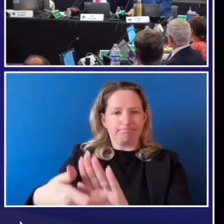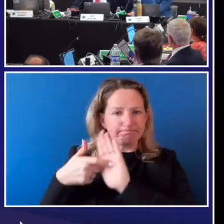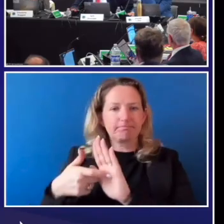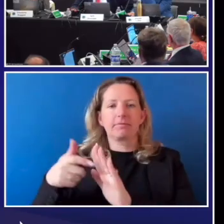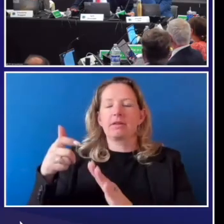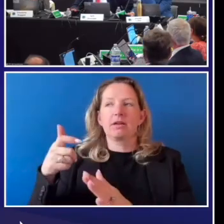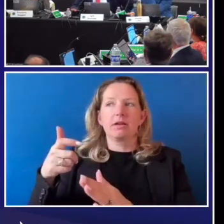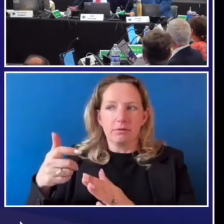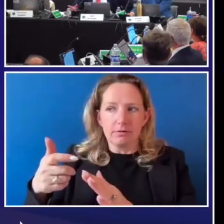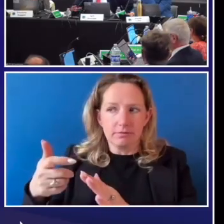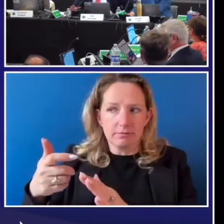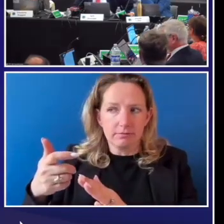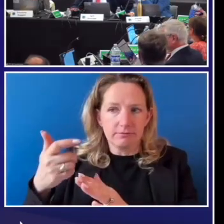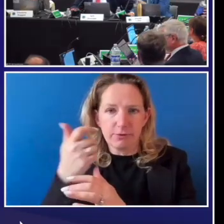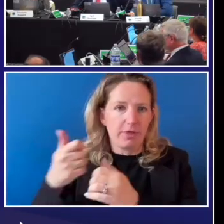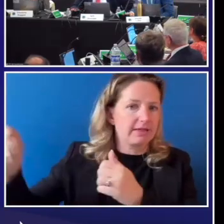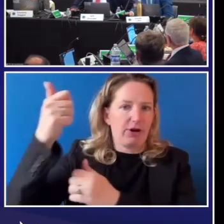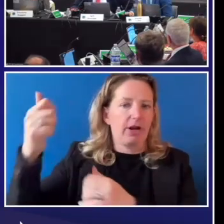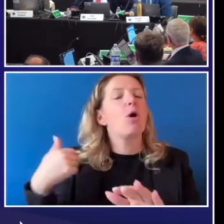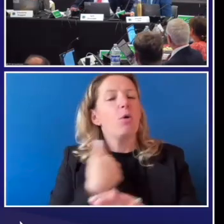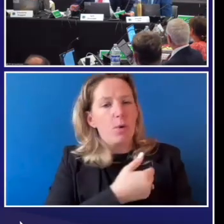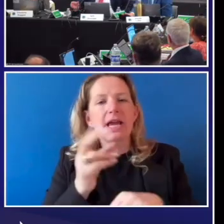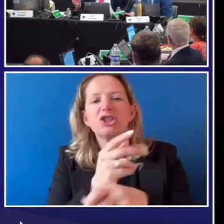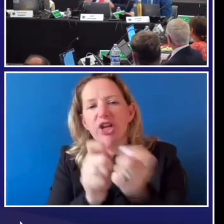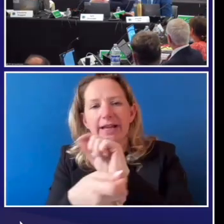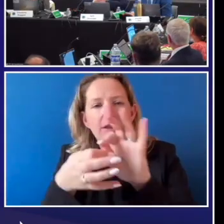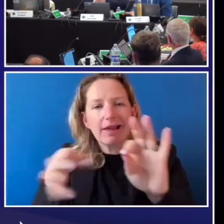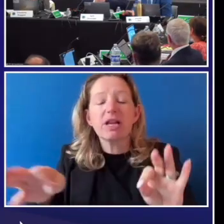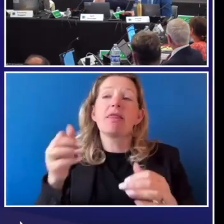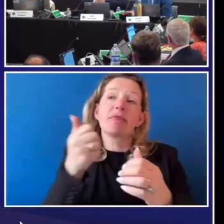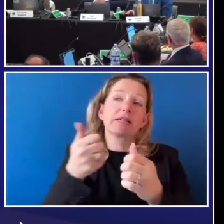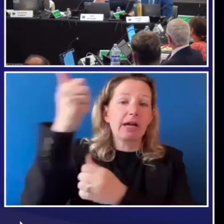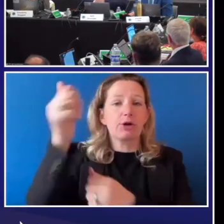Jake, please. Yeah, I mean, it's it's an exercise and striking a balance, right?